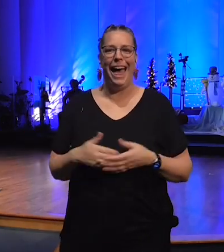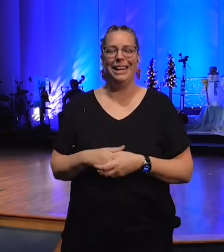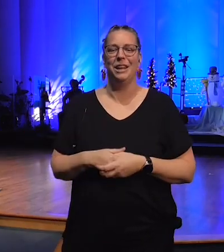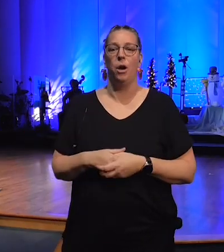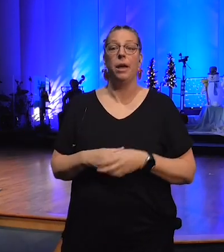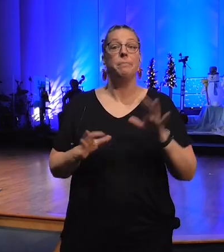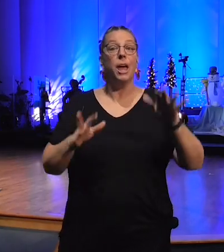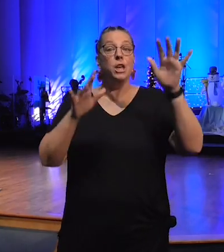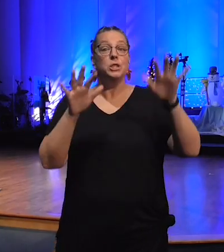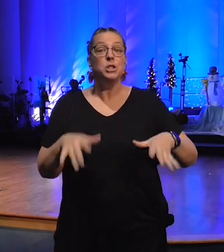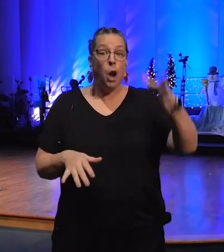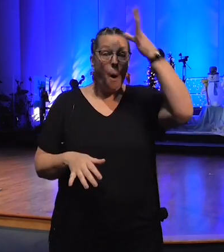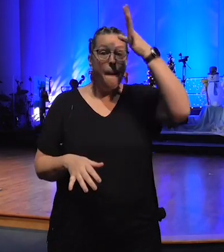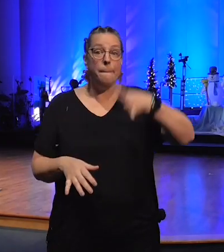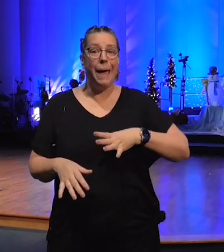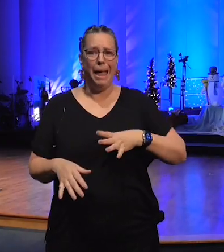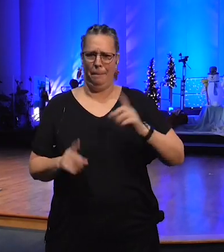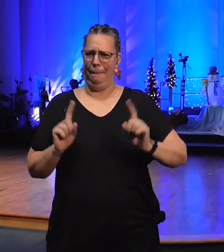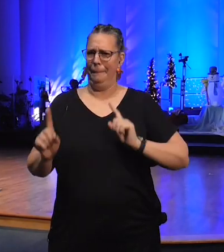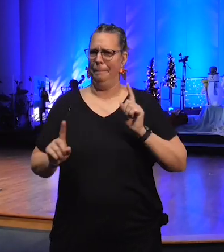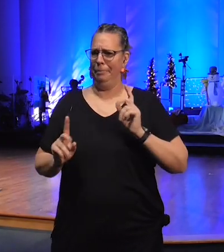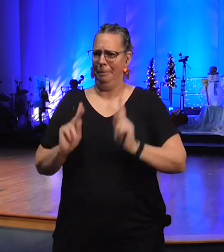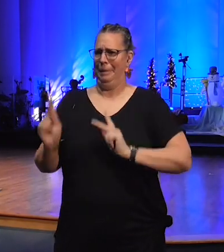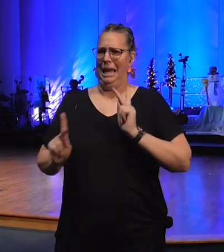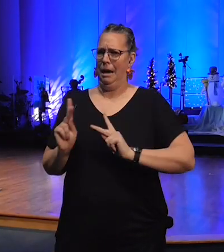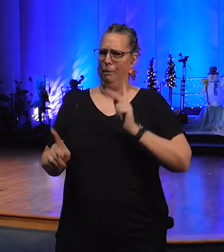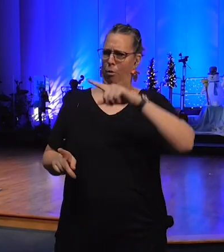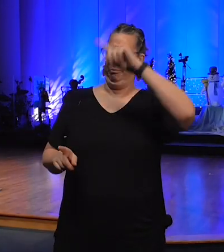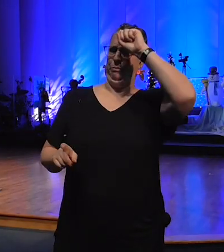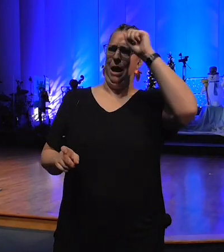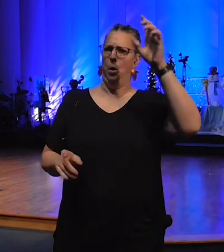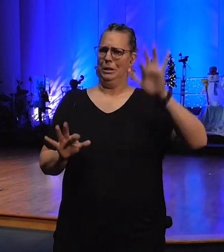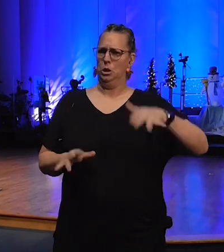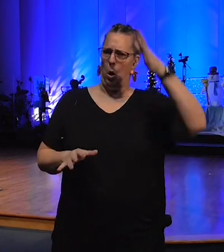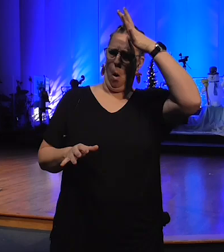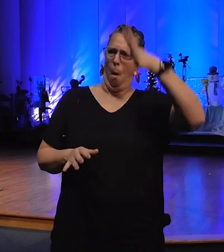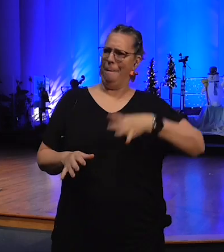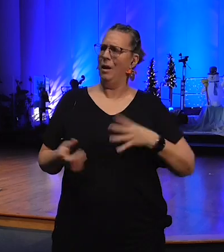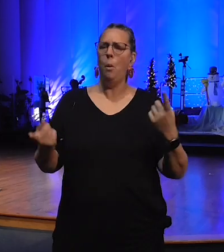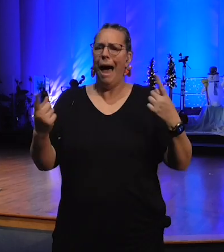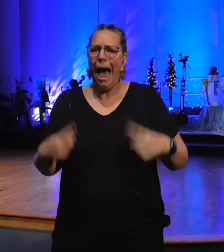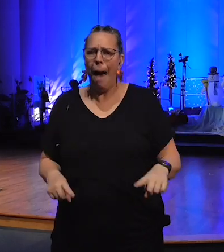it makes sense it does it does and how about snowmen a lot of people wonder about snowman